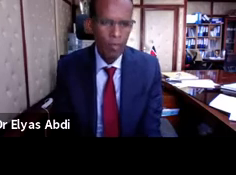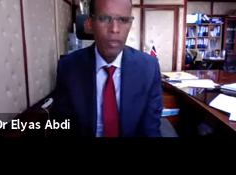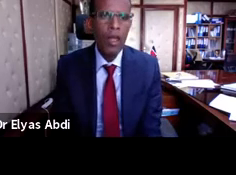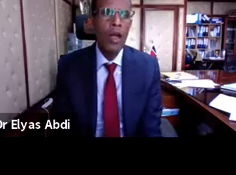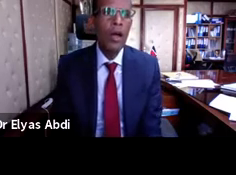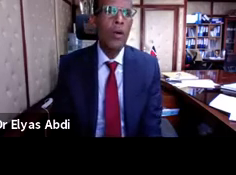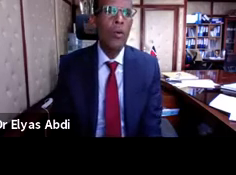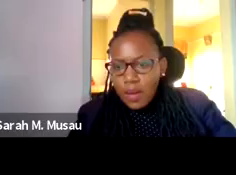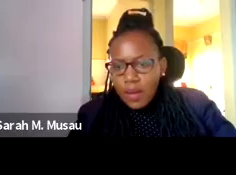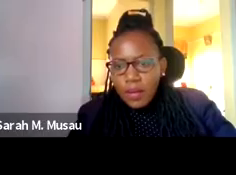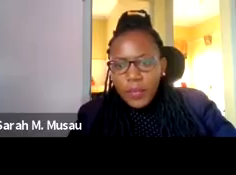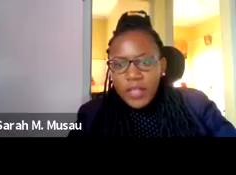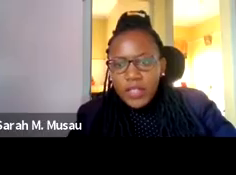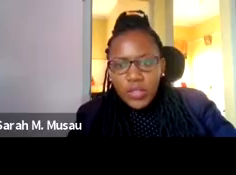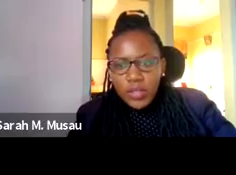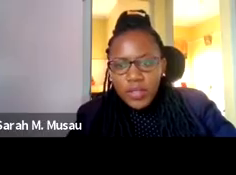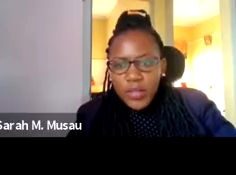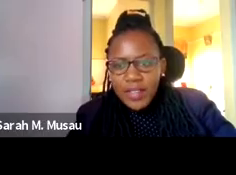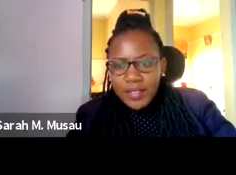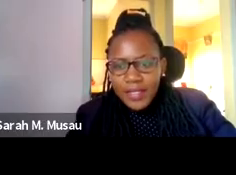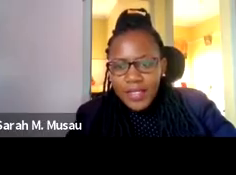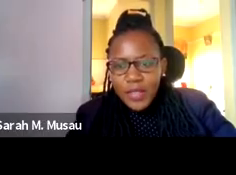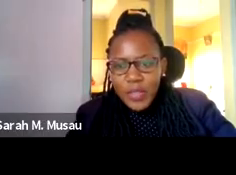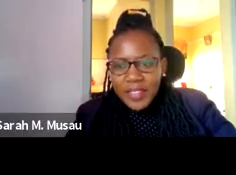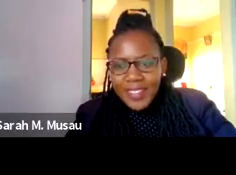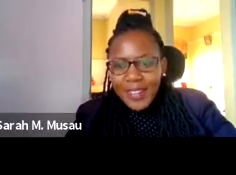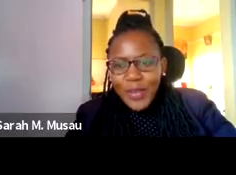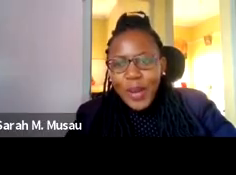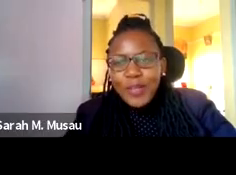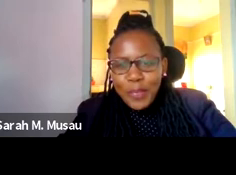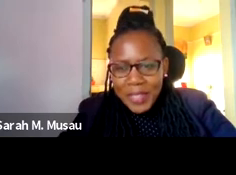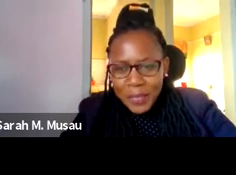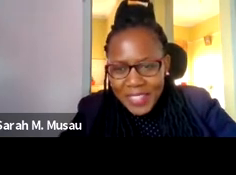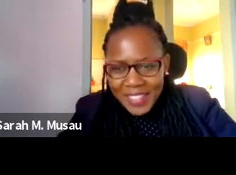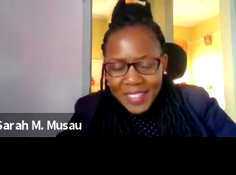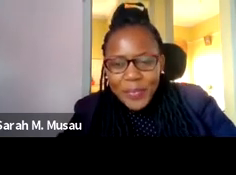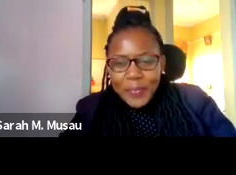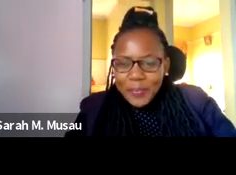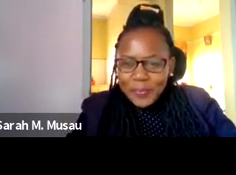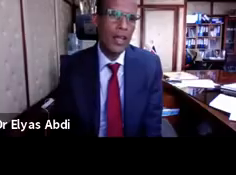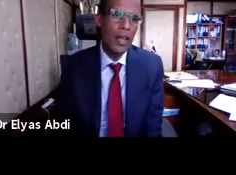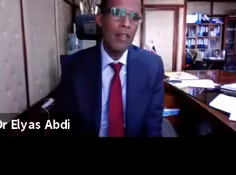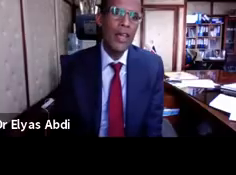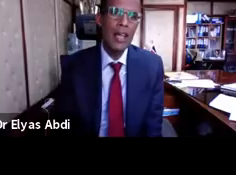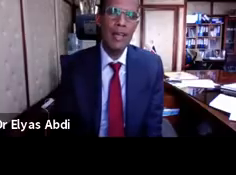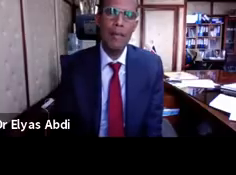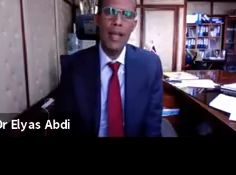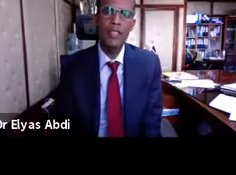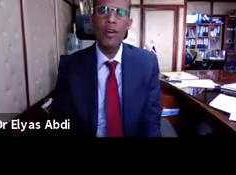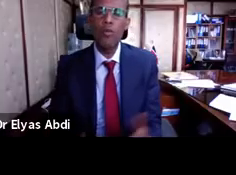say is the affirmative action programs that were put in place. If you could go to the next slide. We